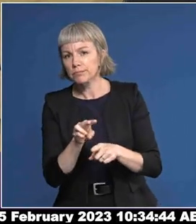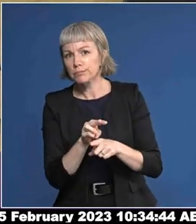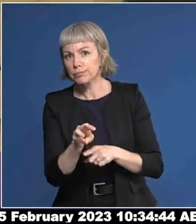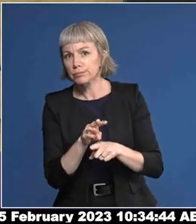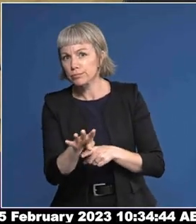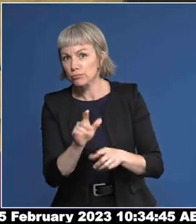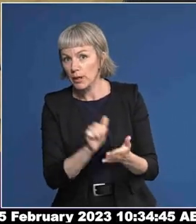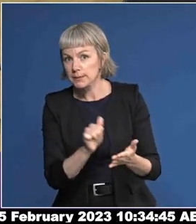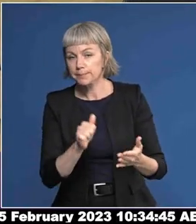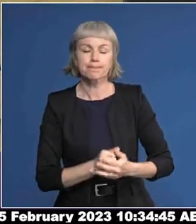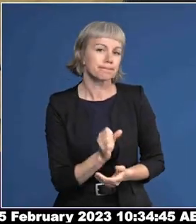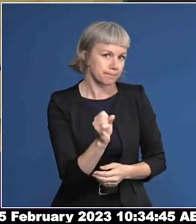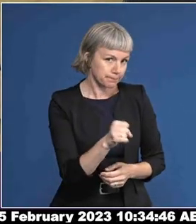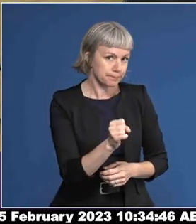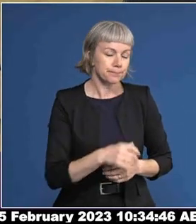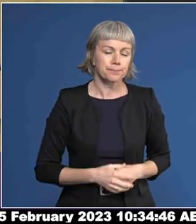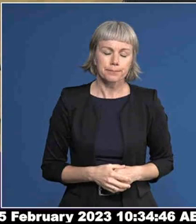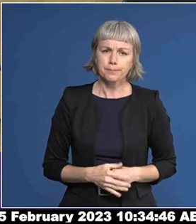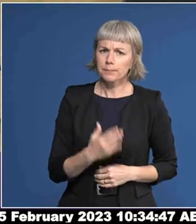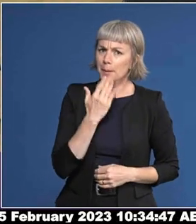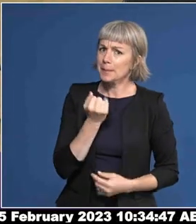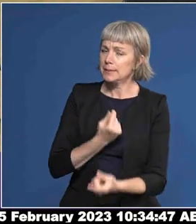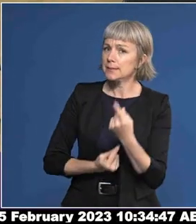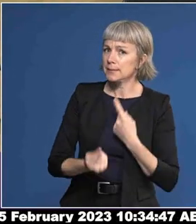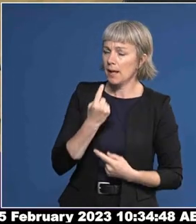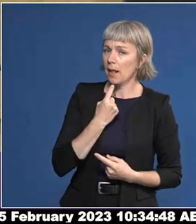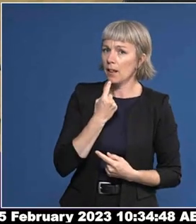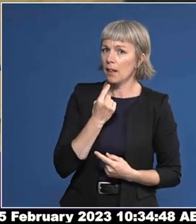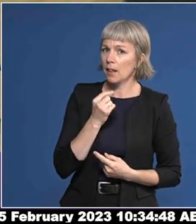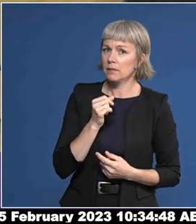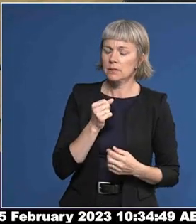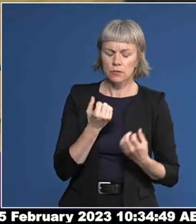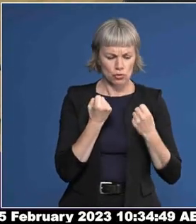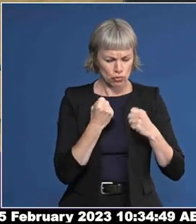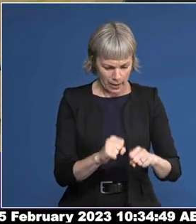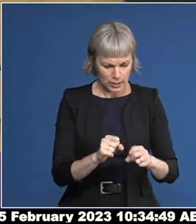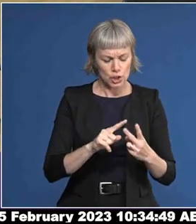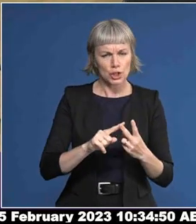Can you tell us how the strategy, the policy and the matrix will incorporate